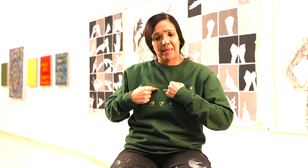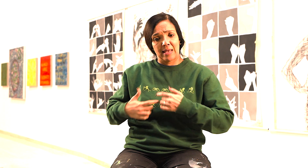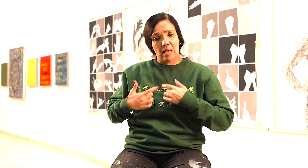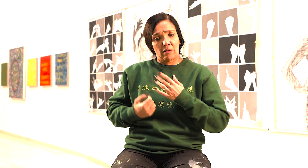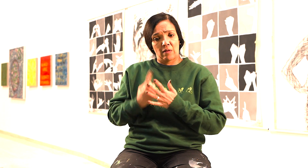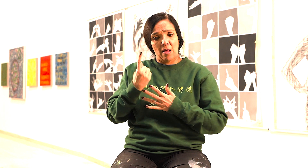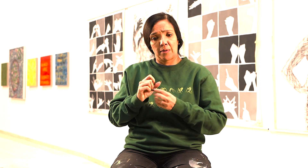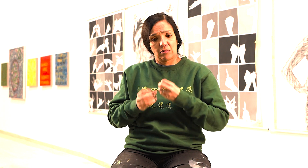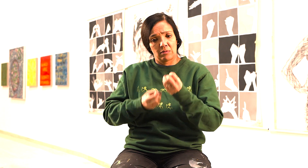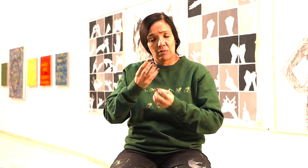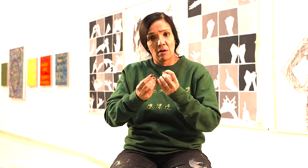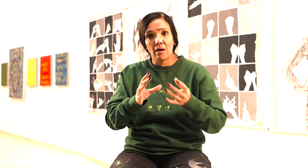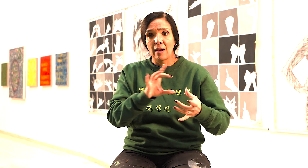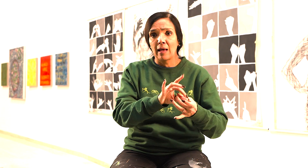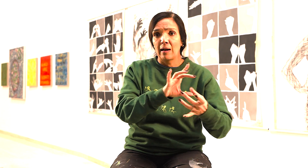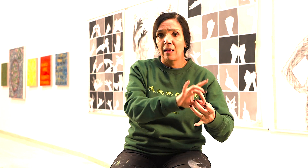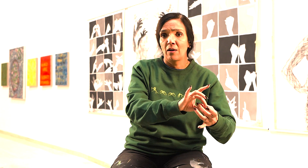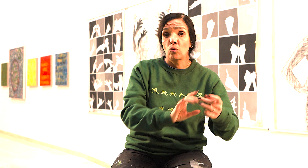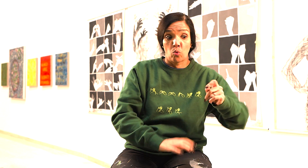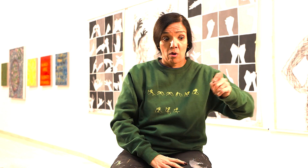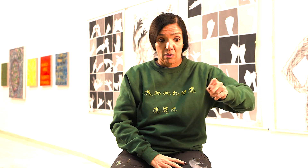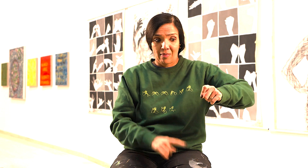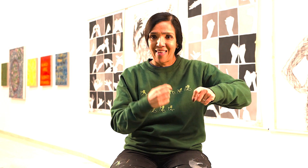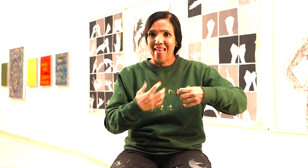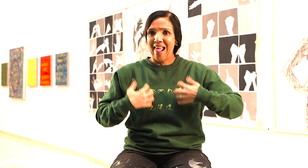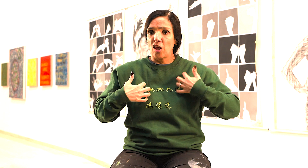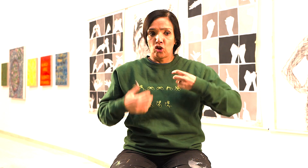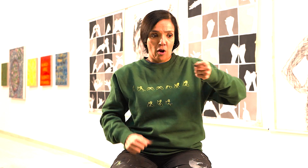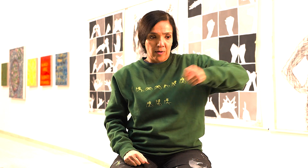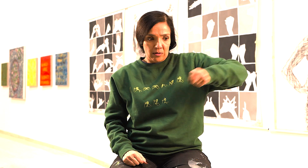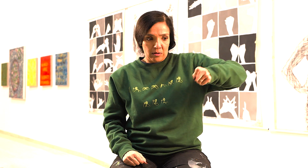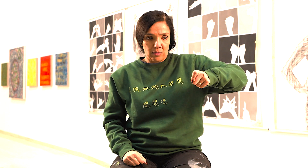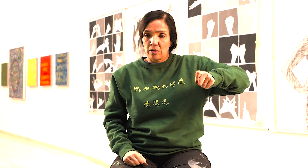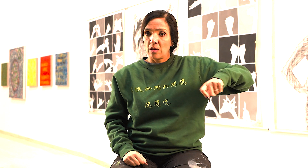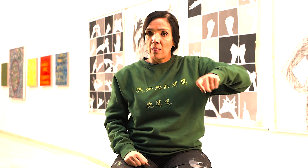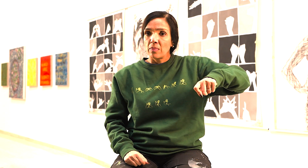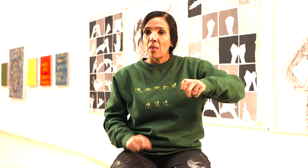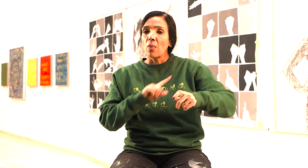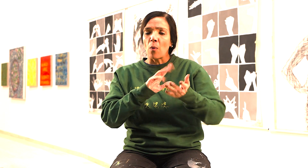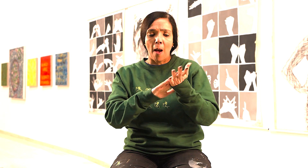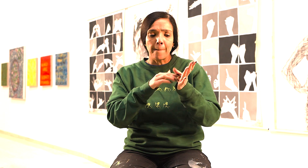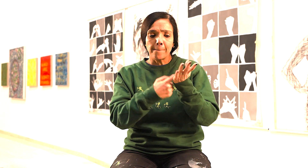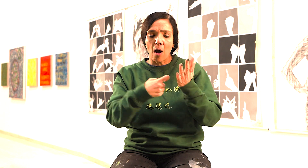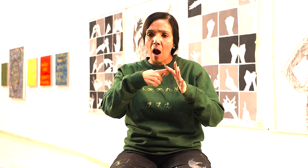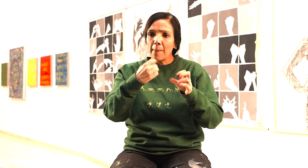at that moment and then describe it, and so, the energy in which the markings go onto the paper--